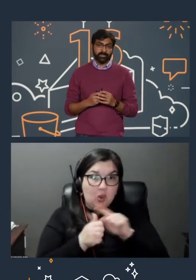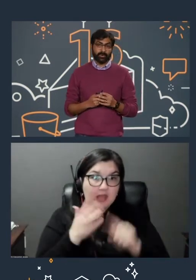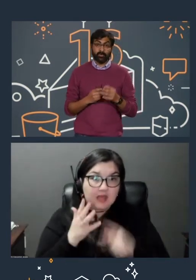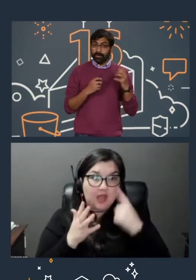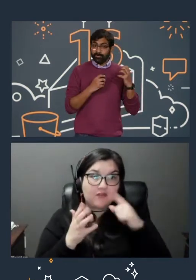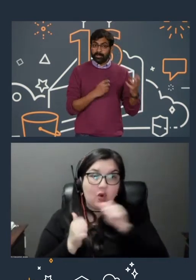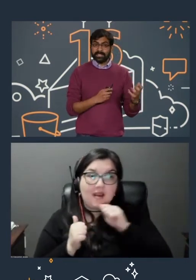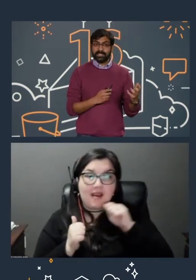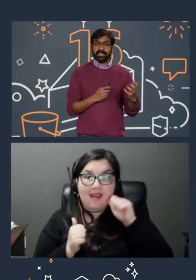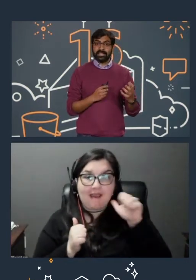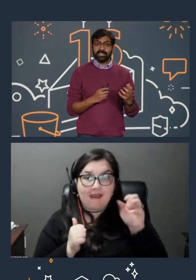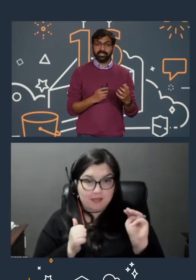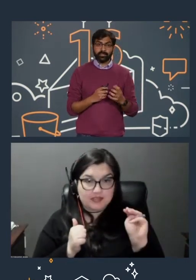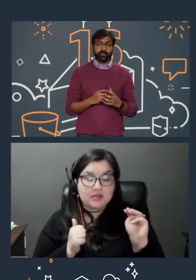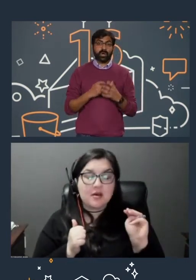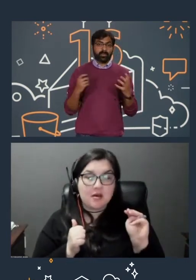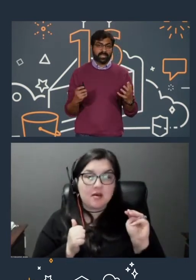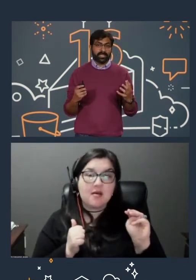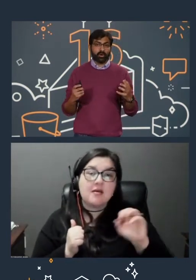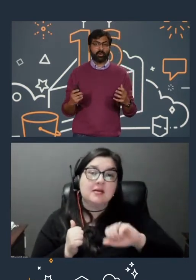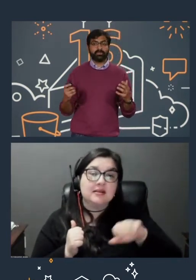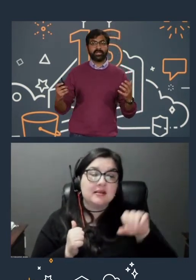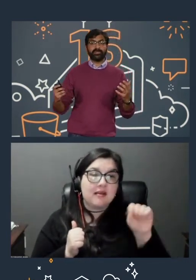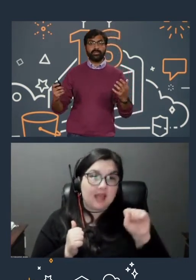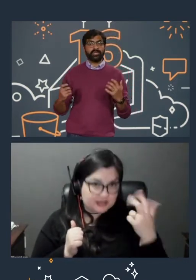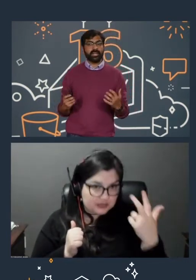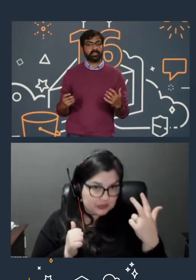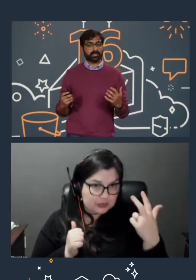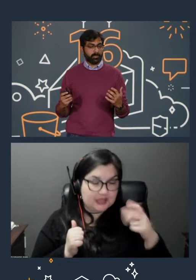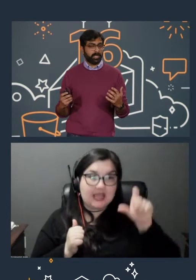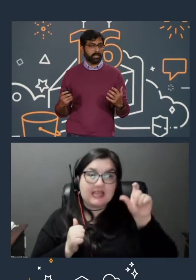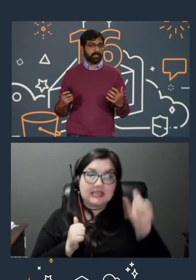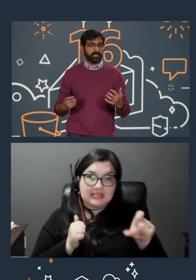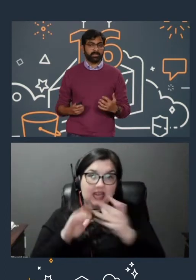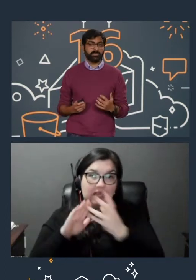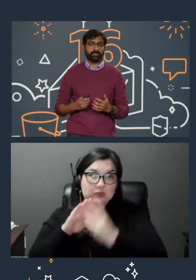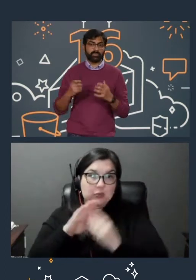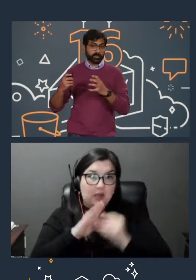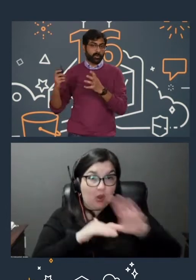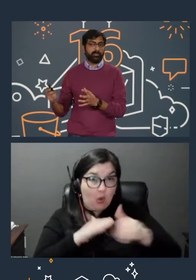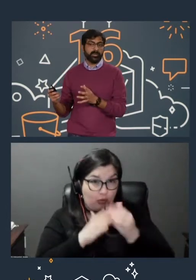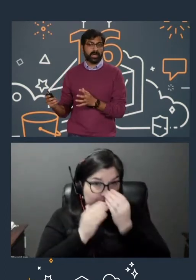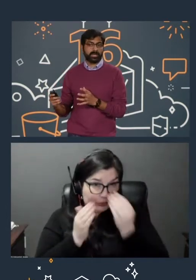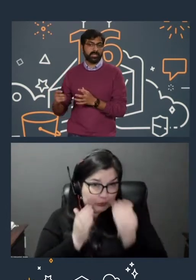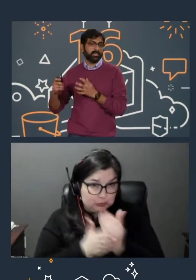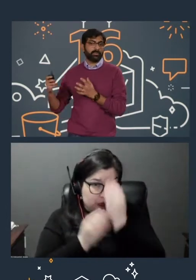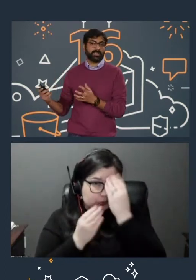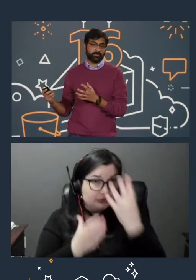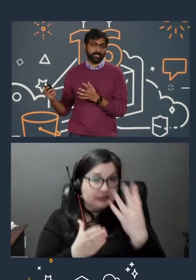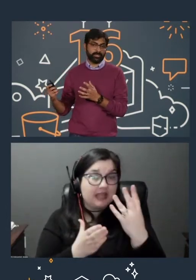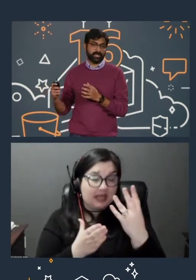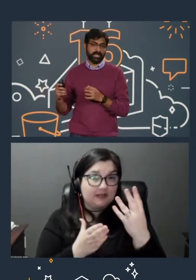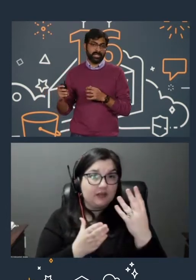Firstly, they need to replicate all of their new data that's coming in to their primary bucket in the US region,